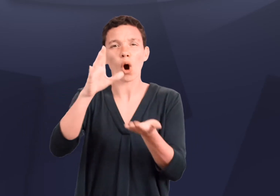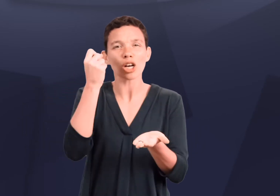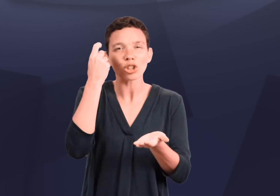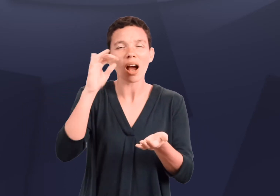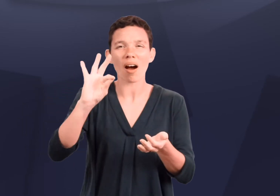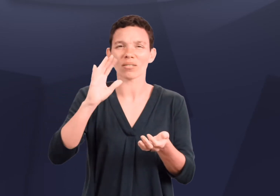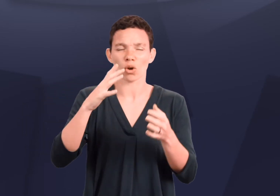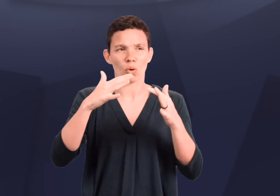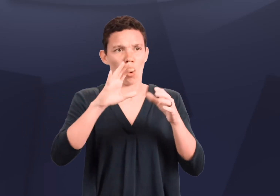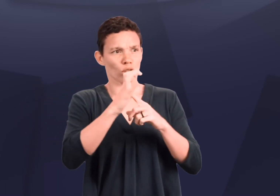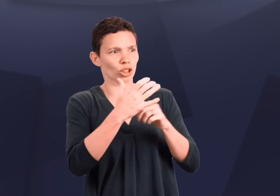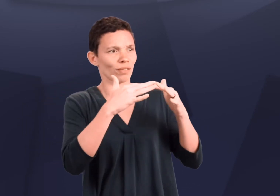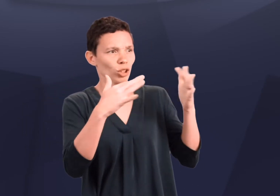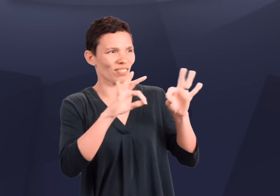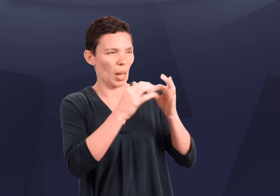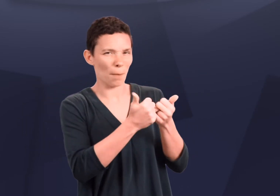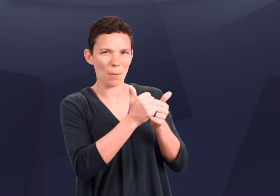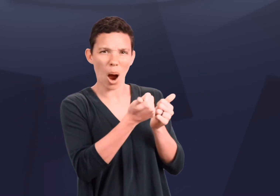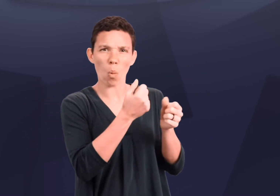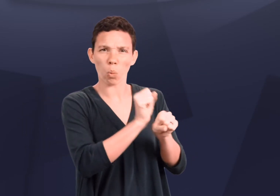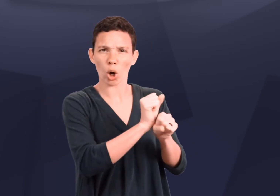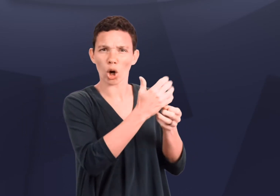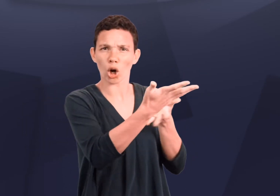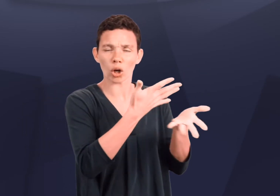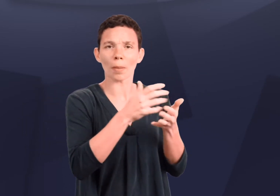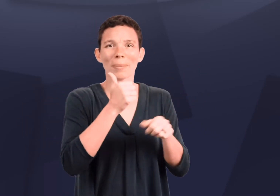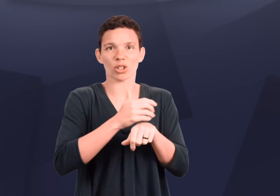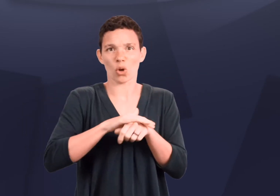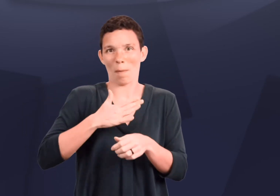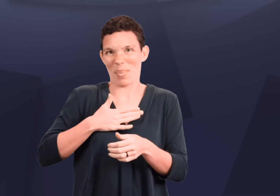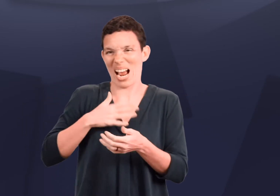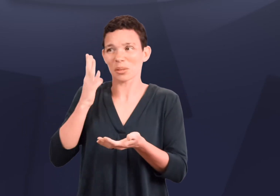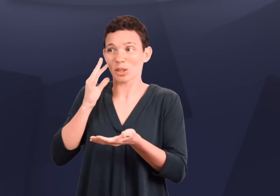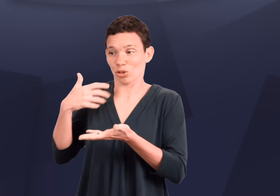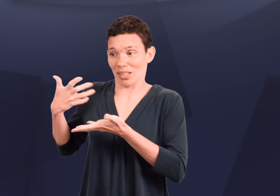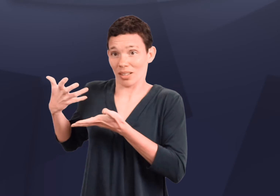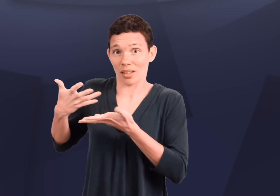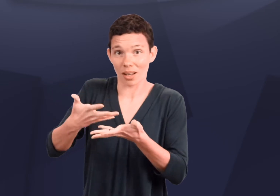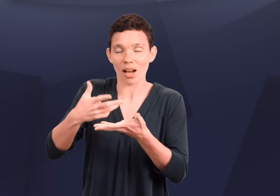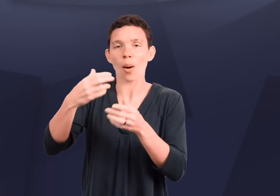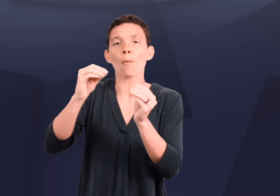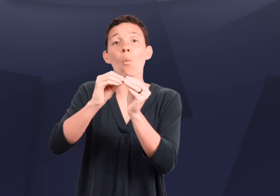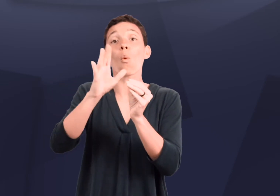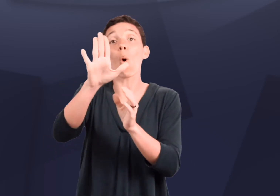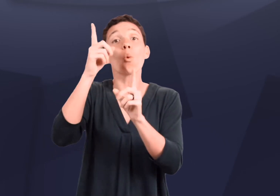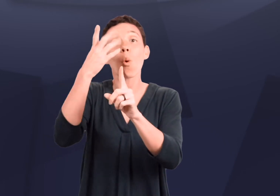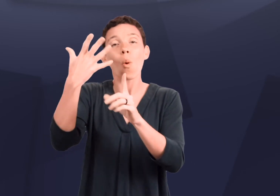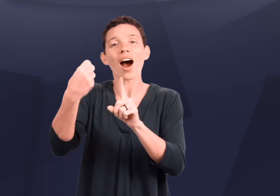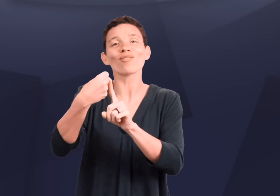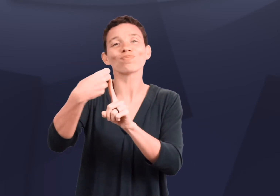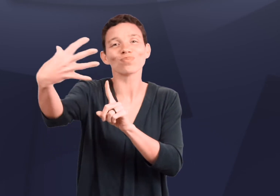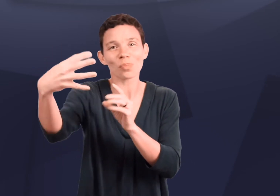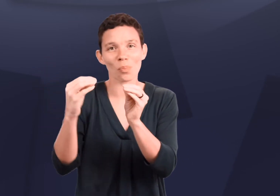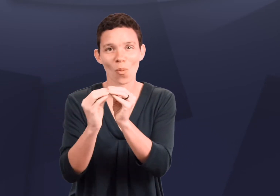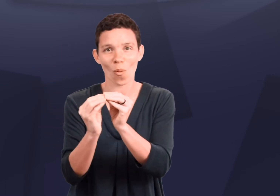It is my hope that it may just be a scratch on the surface as a starting point in your understanding of how to work with culturally diverse families.